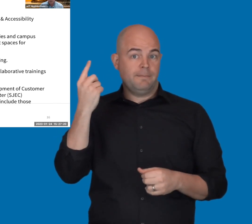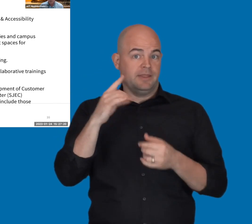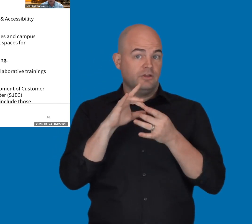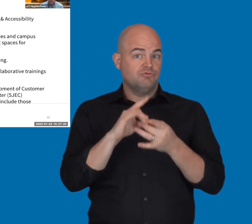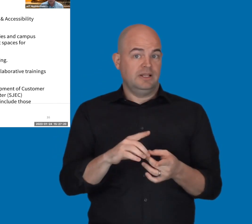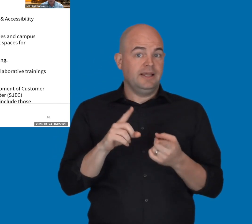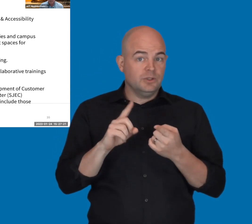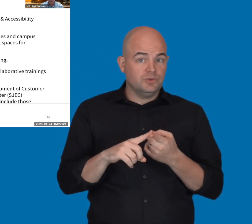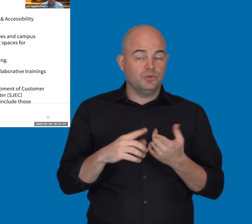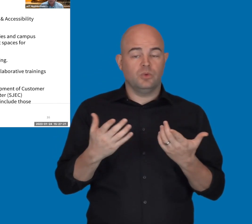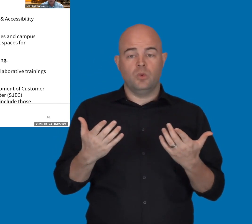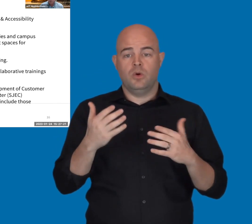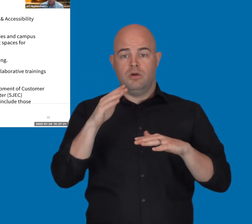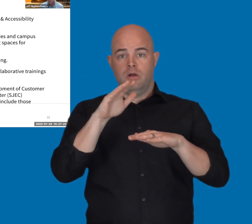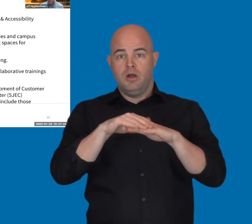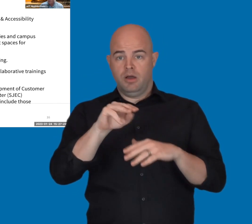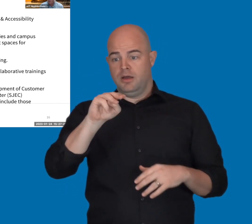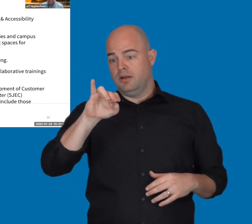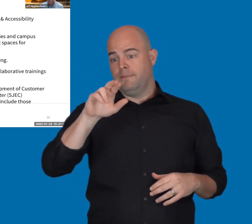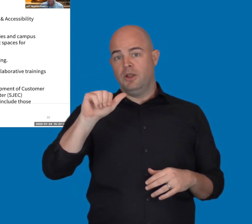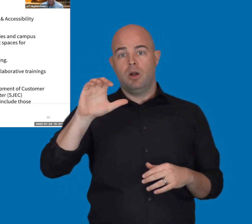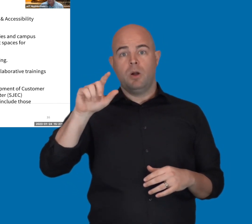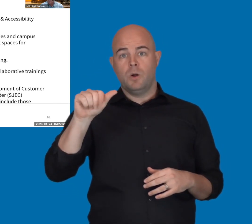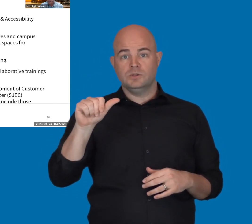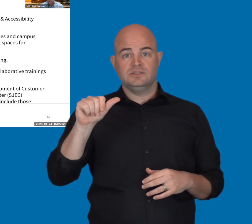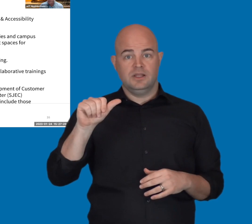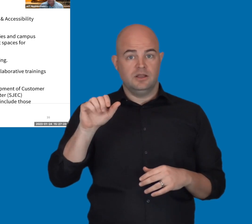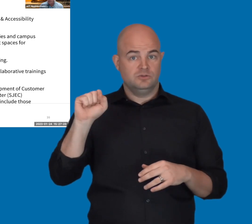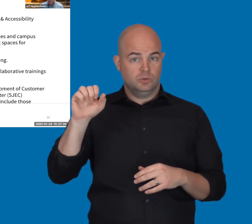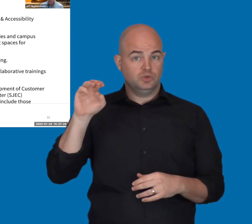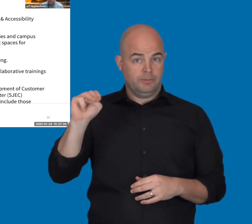of public events and student events, so they work closely